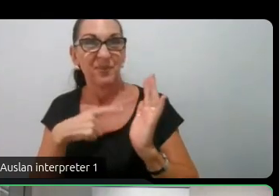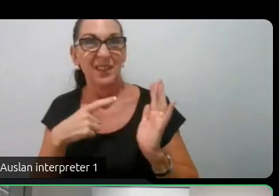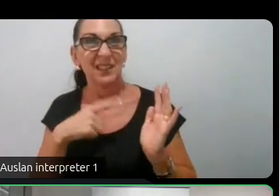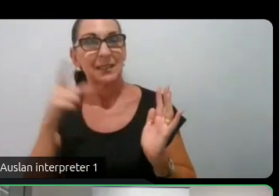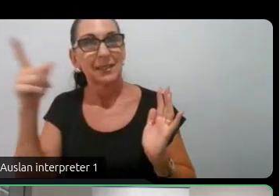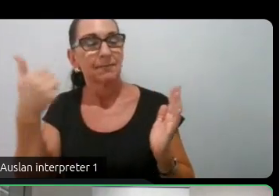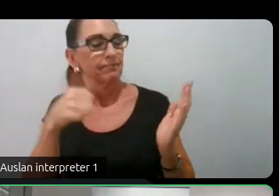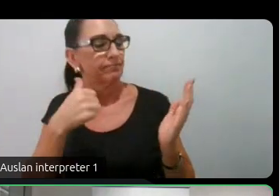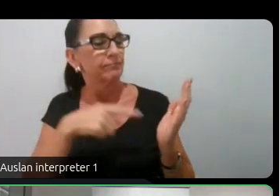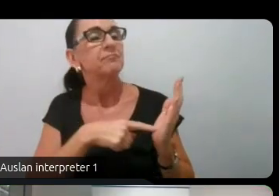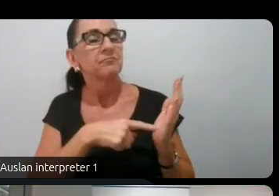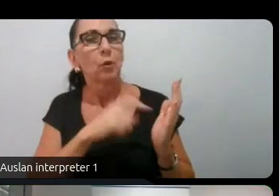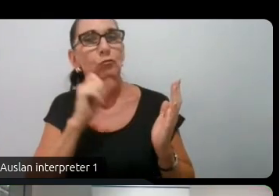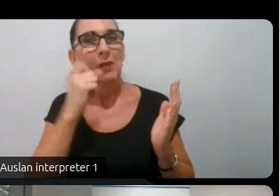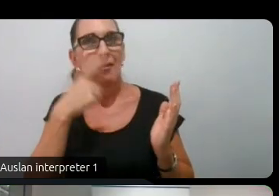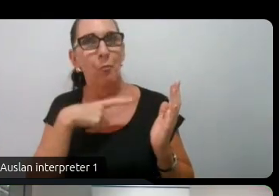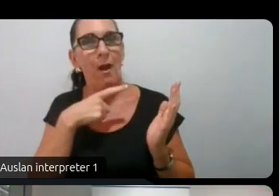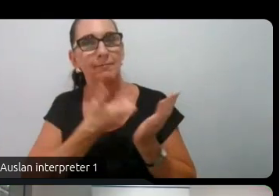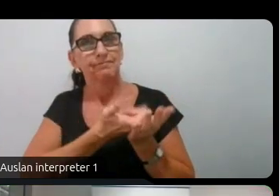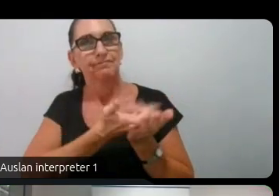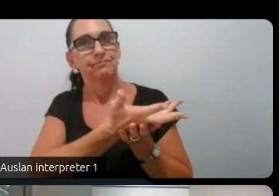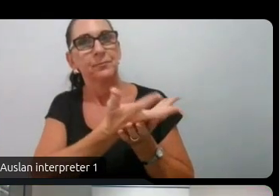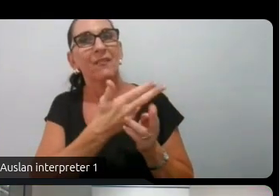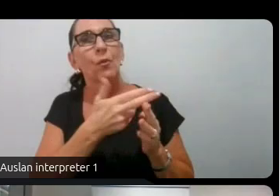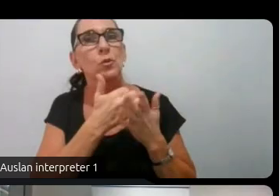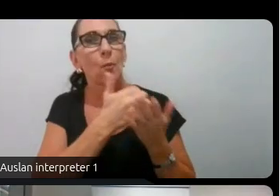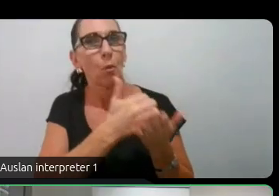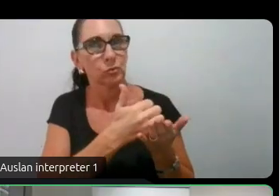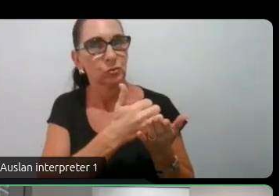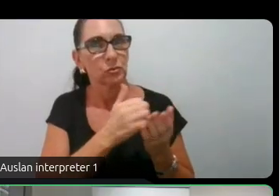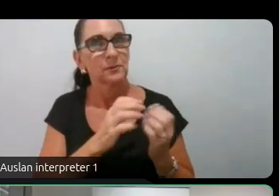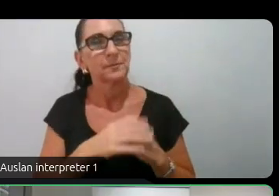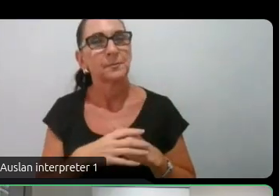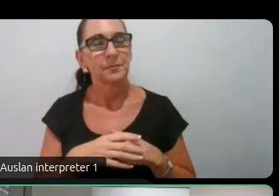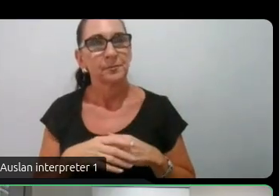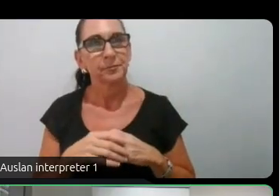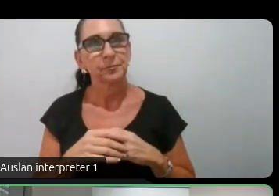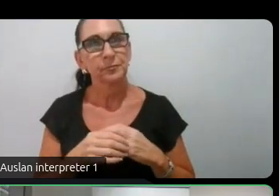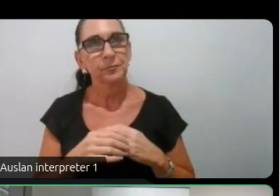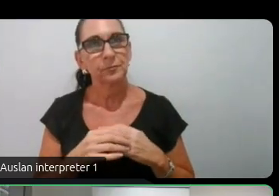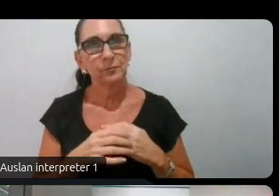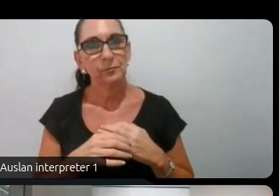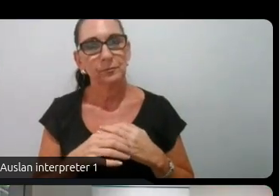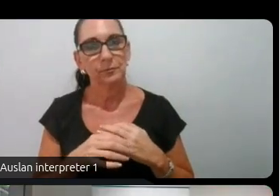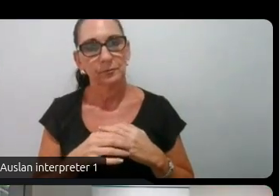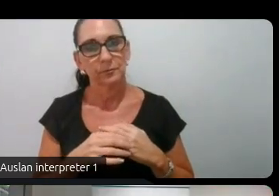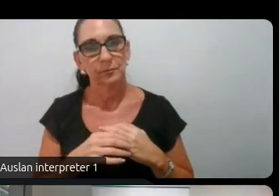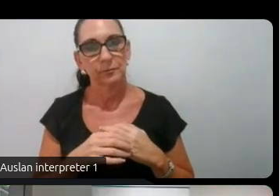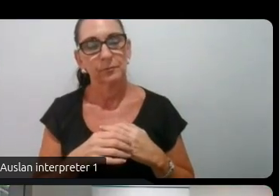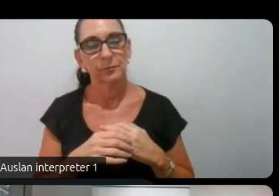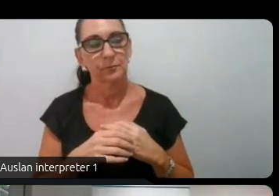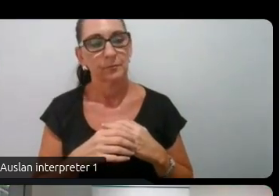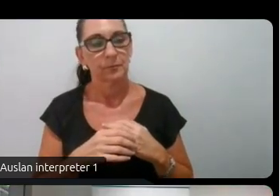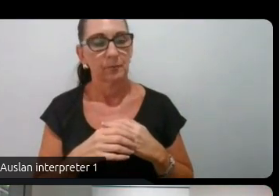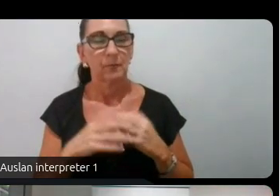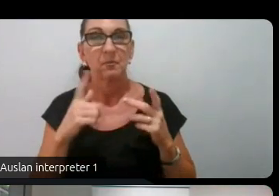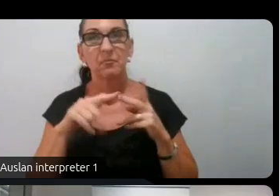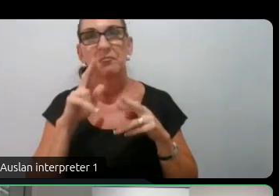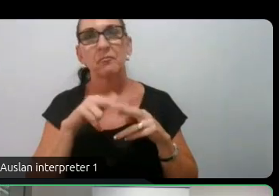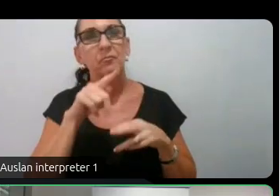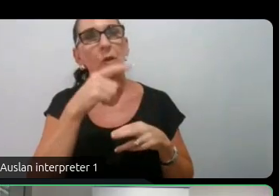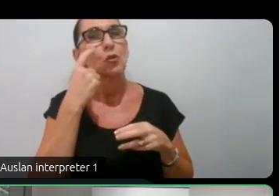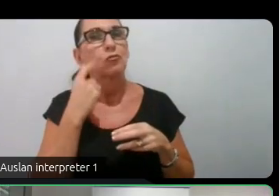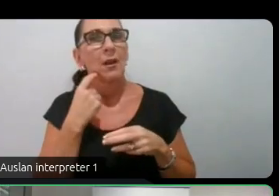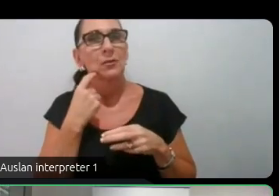cost of the support. Um where you're trying to uh increase support funding, right? So you're going,